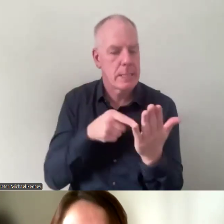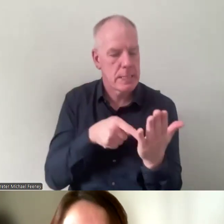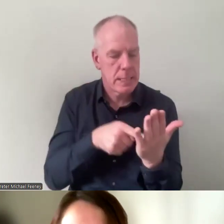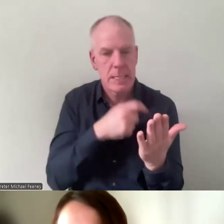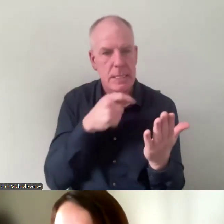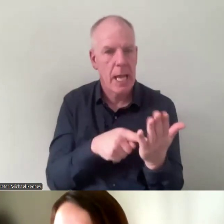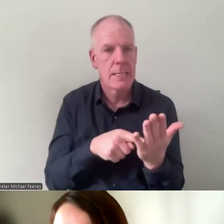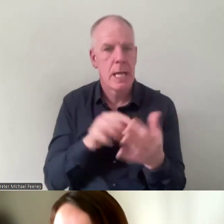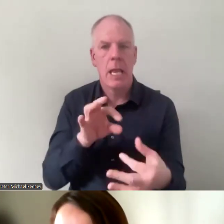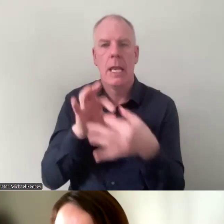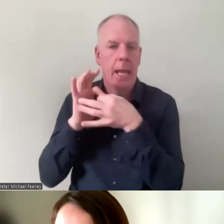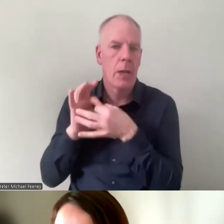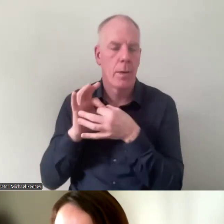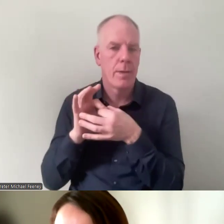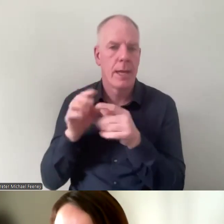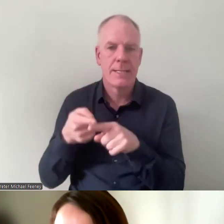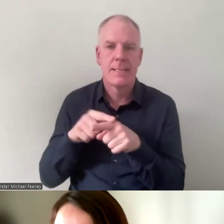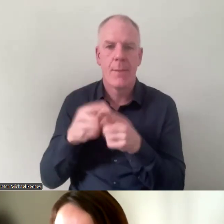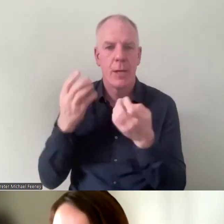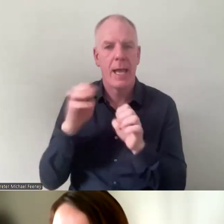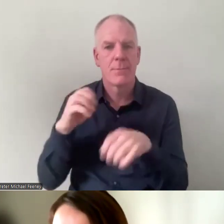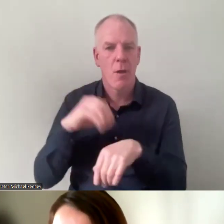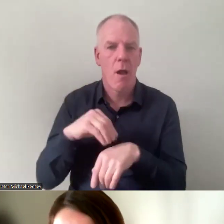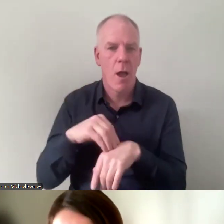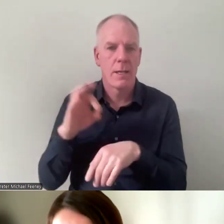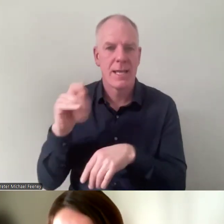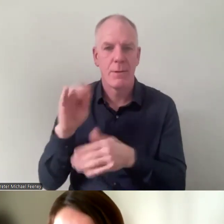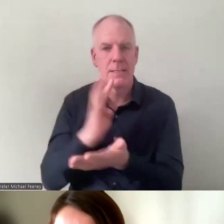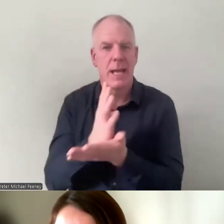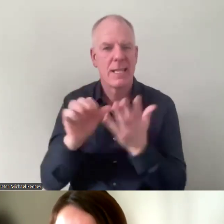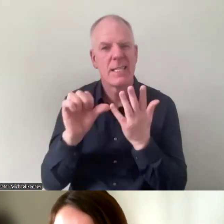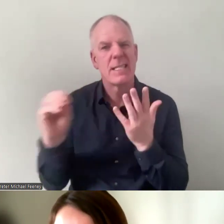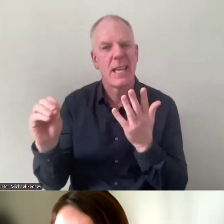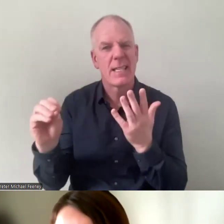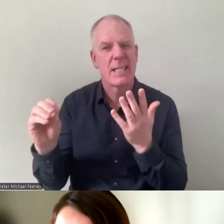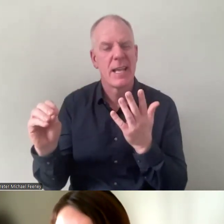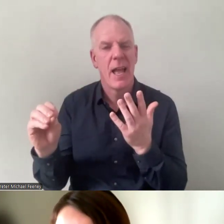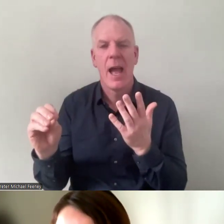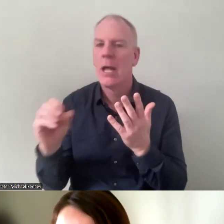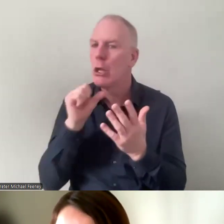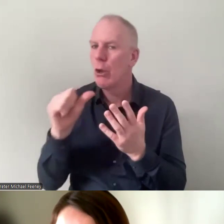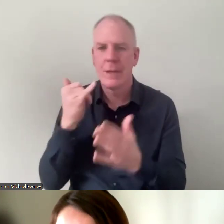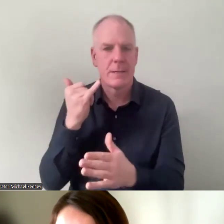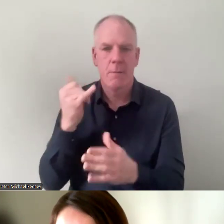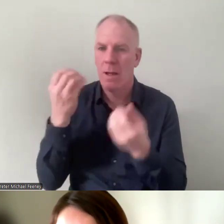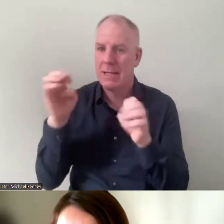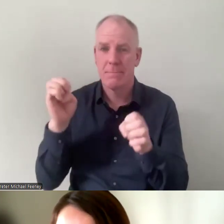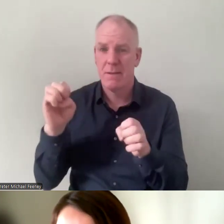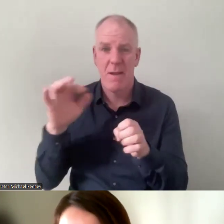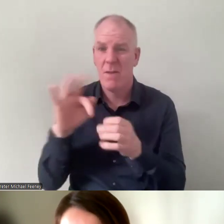related to a temporary exhibition that was on in the Gallery in the 60s, and it hadn't been catalogued on display since then. So I can't give you an exact date,